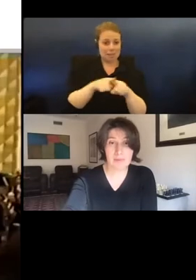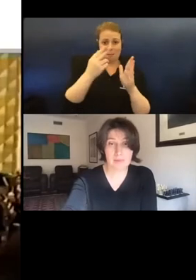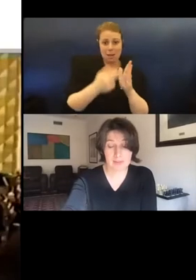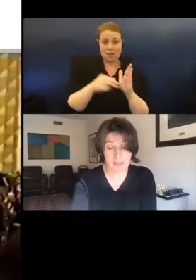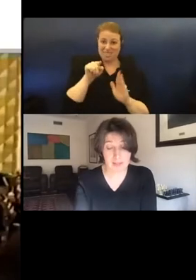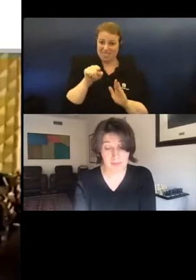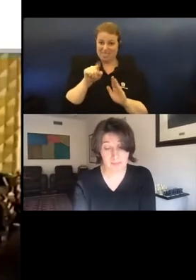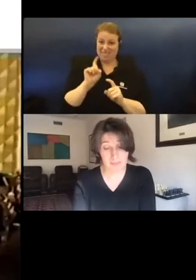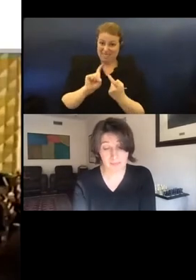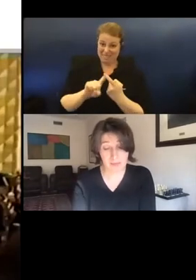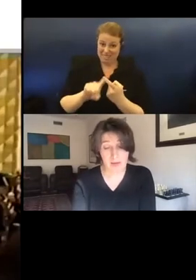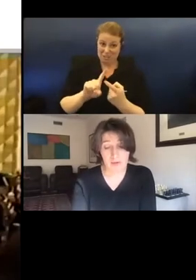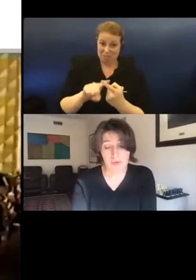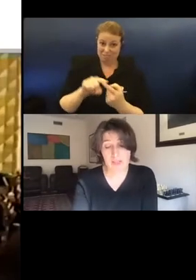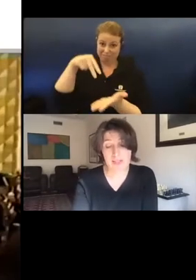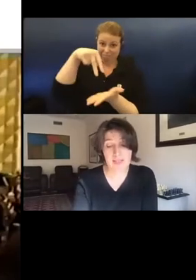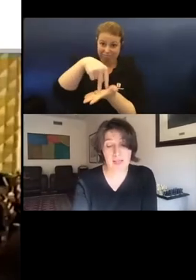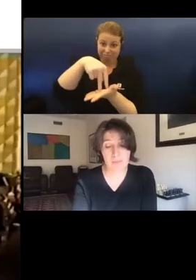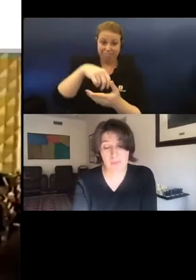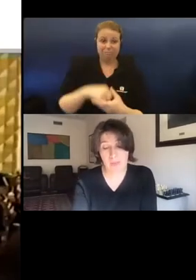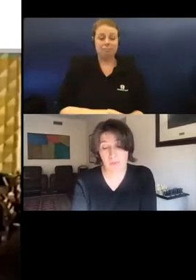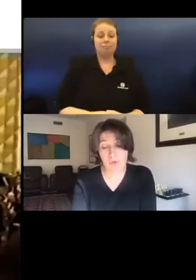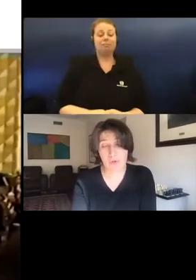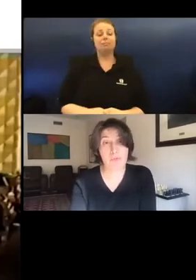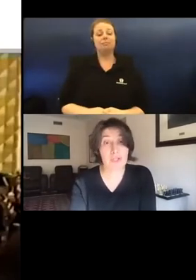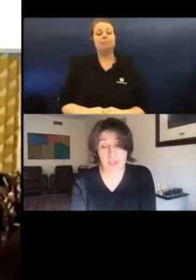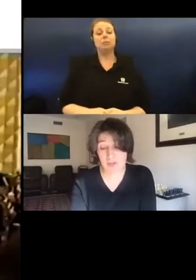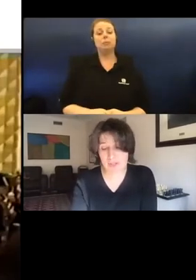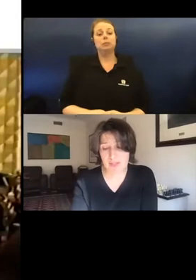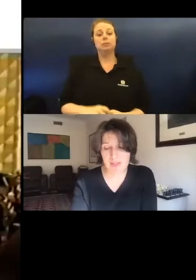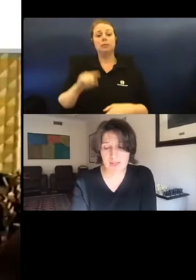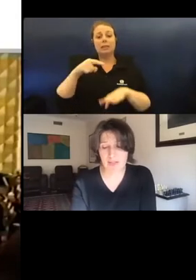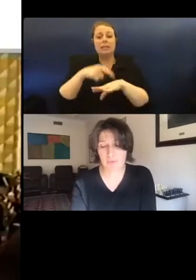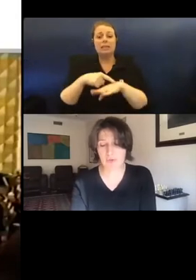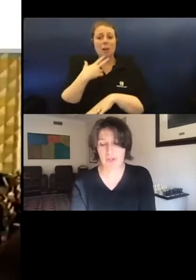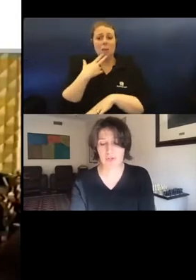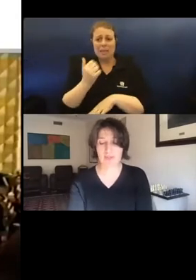standing during this time with not much electricity guests or provisions in the